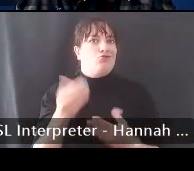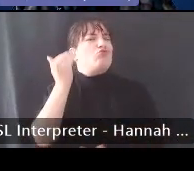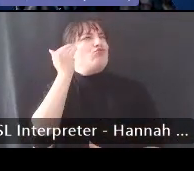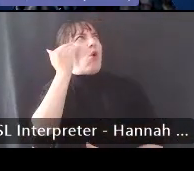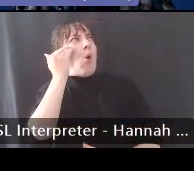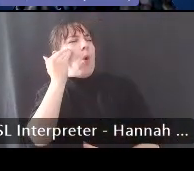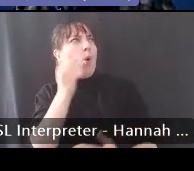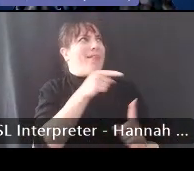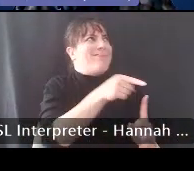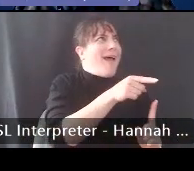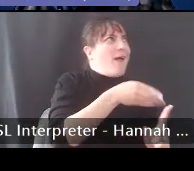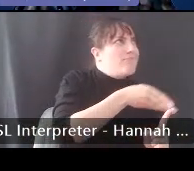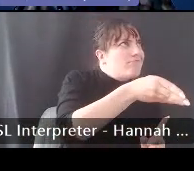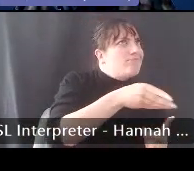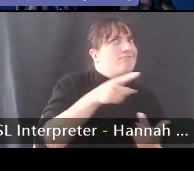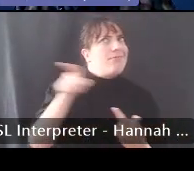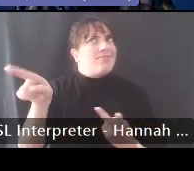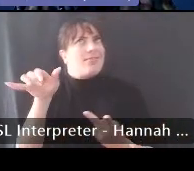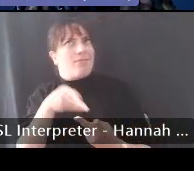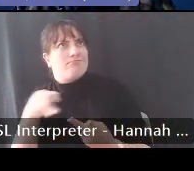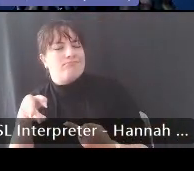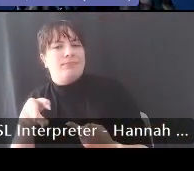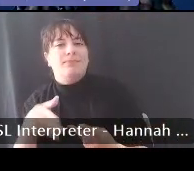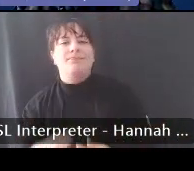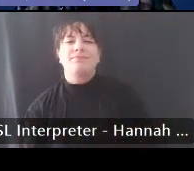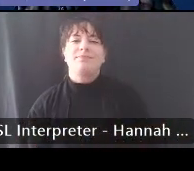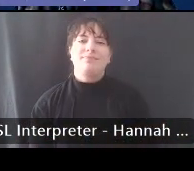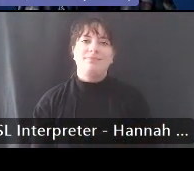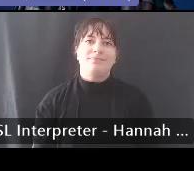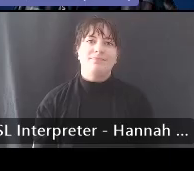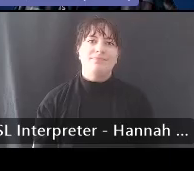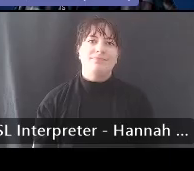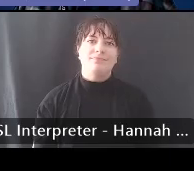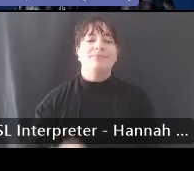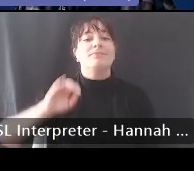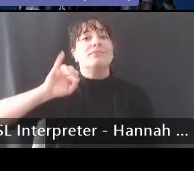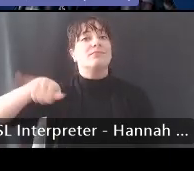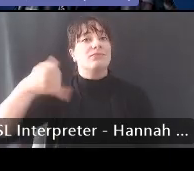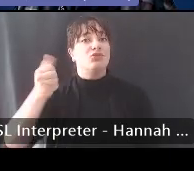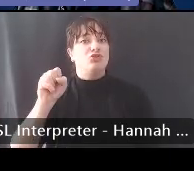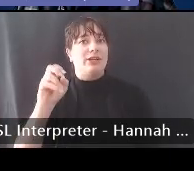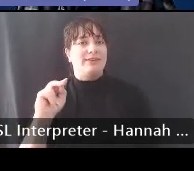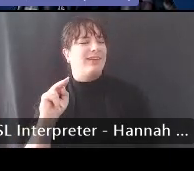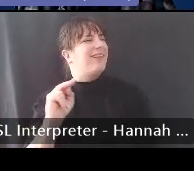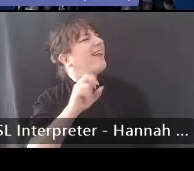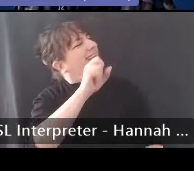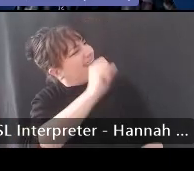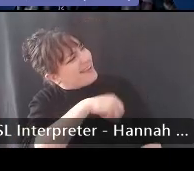Yes. Yeah, and so much of it comes down to organization of your content, the tagging,